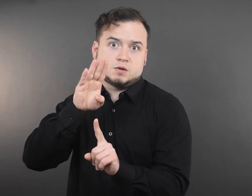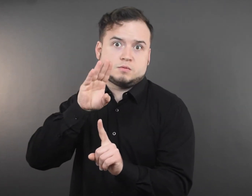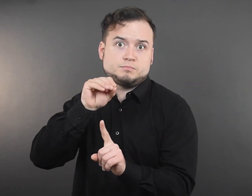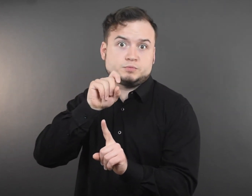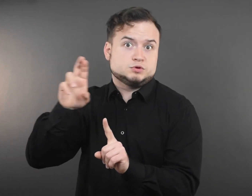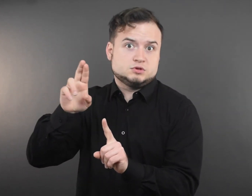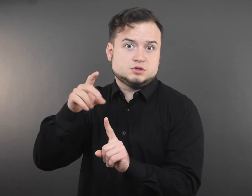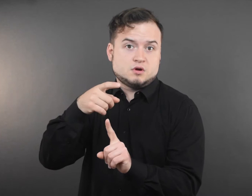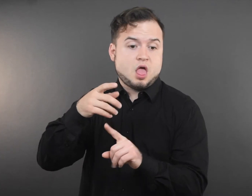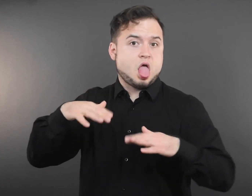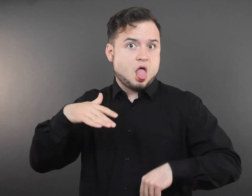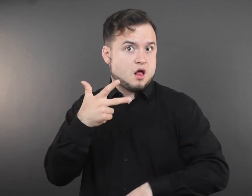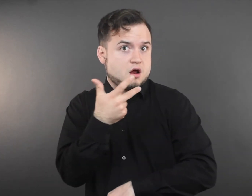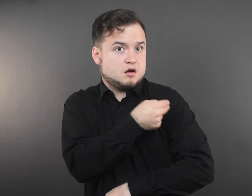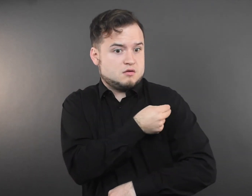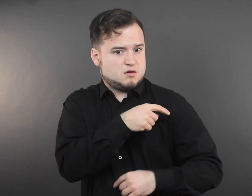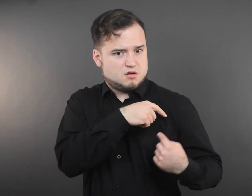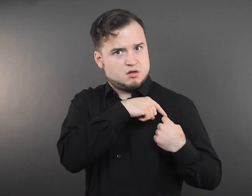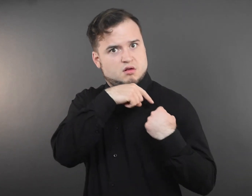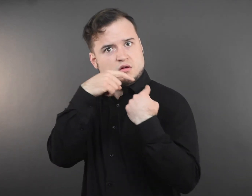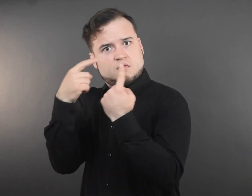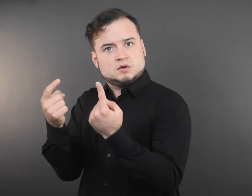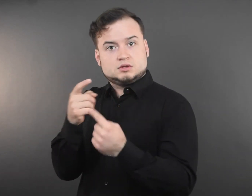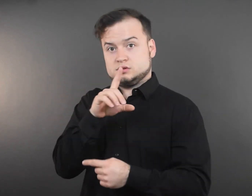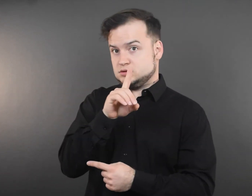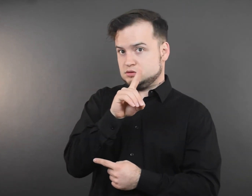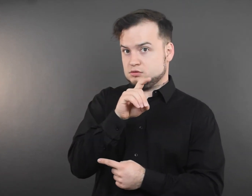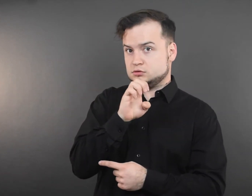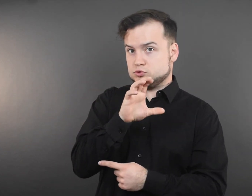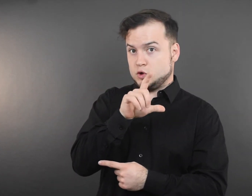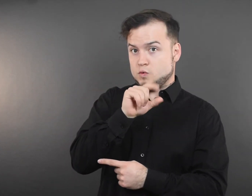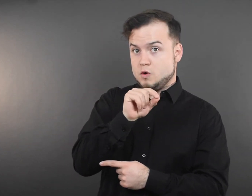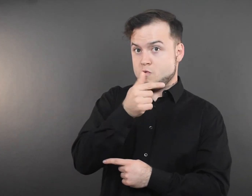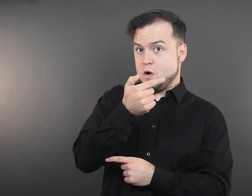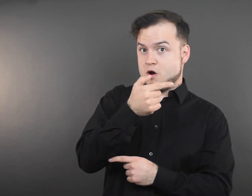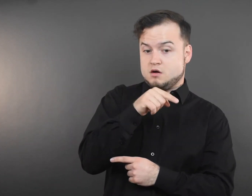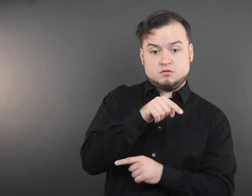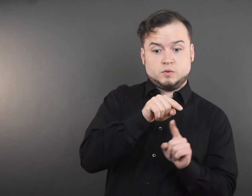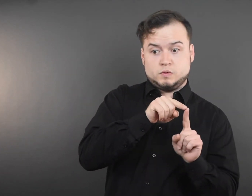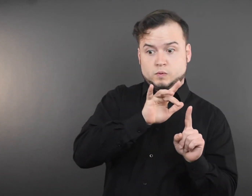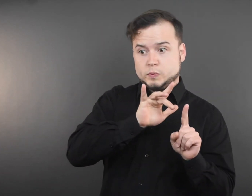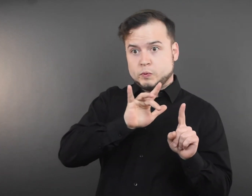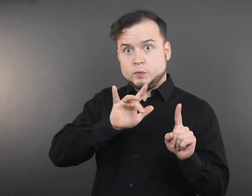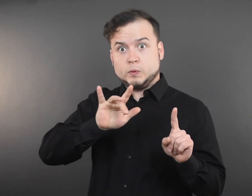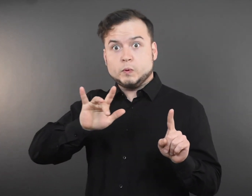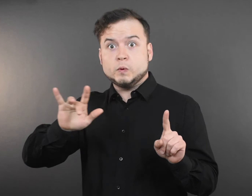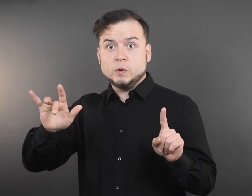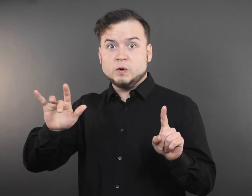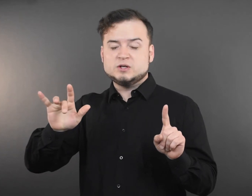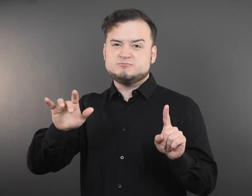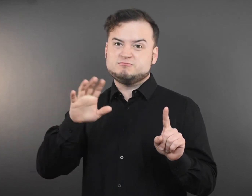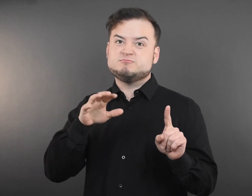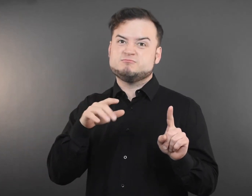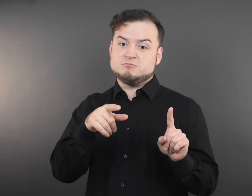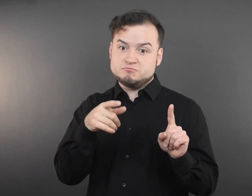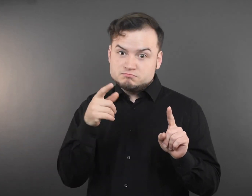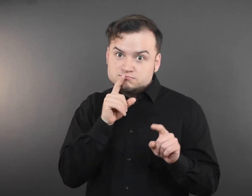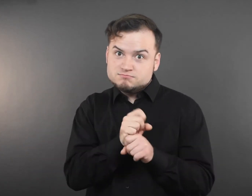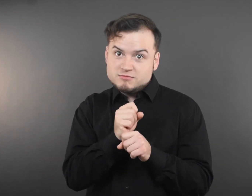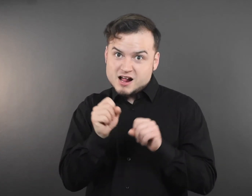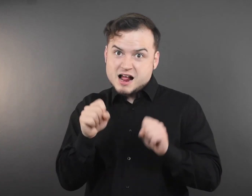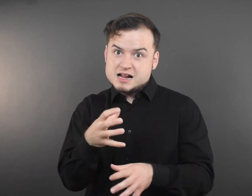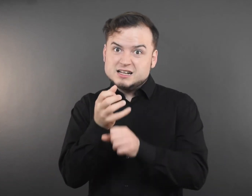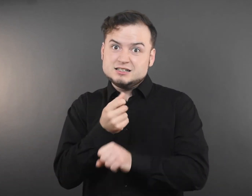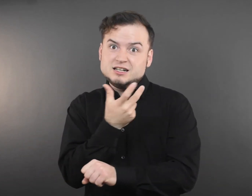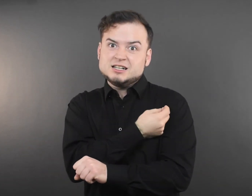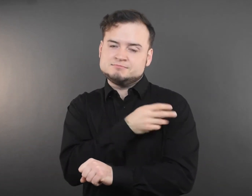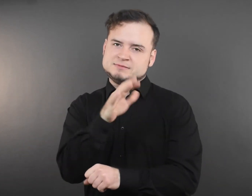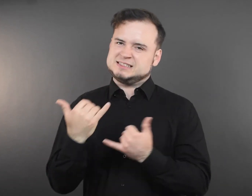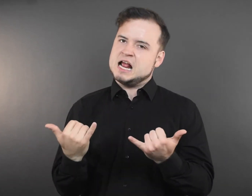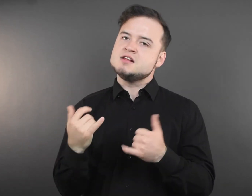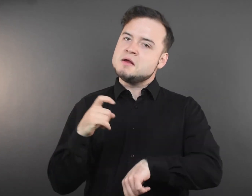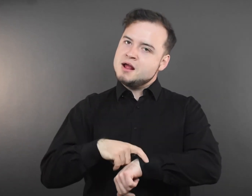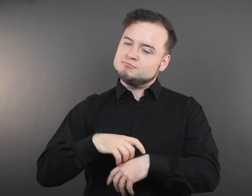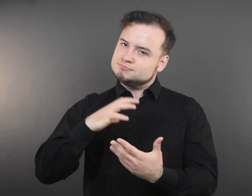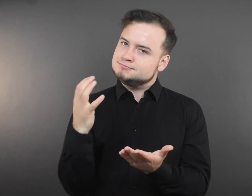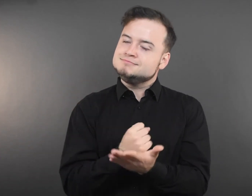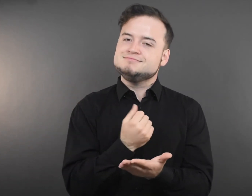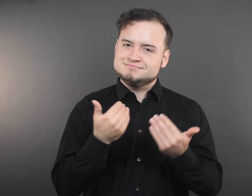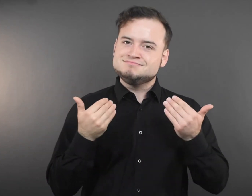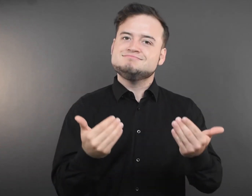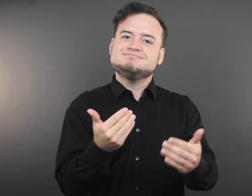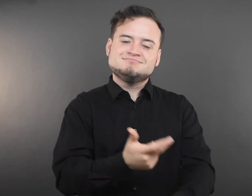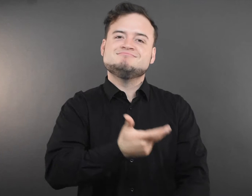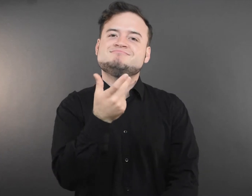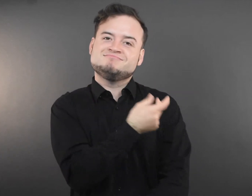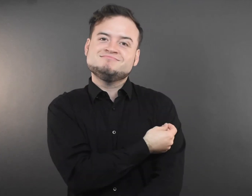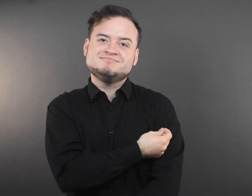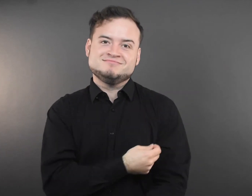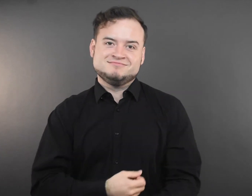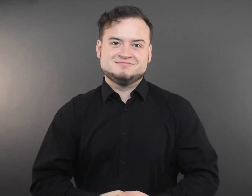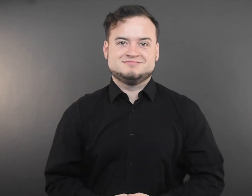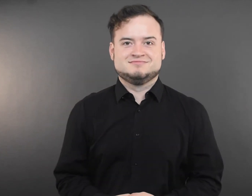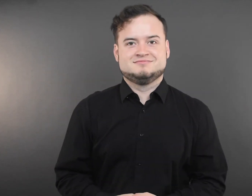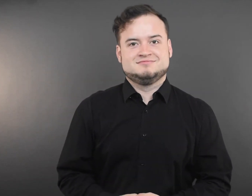dose since the beginning of December 2021 and you are eligible, now is the time to get one.